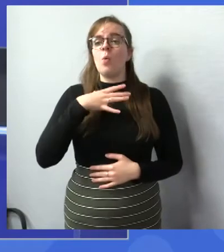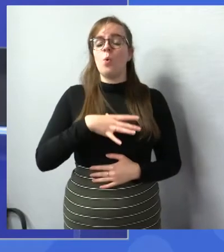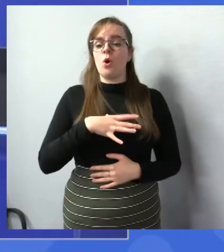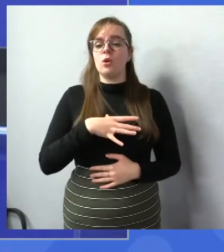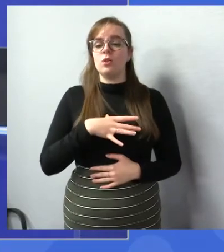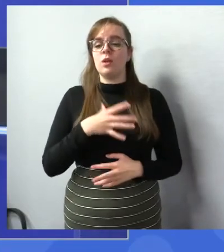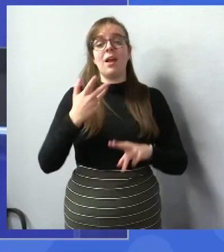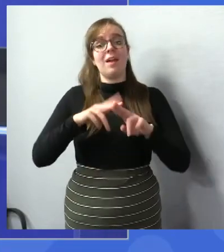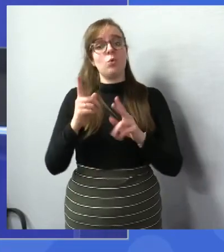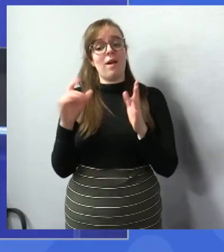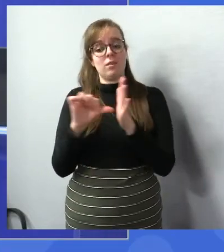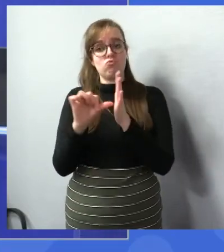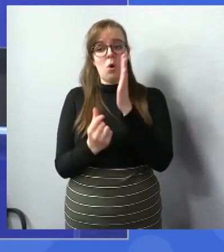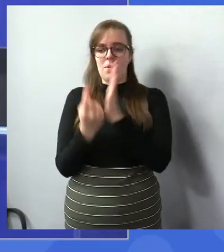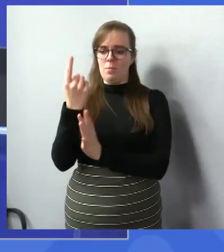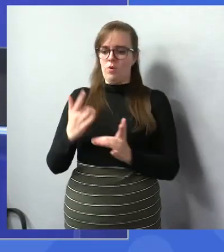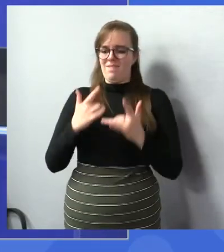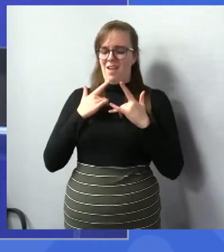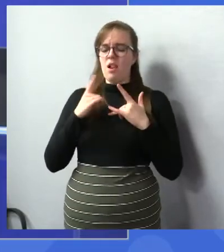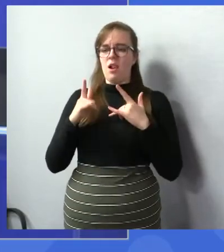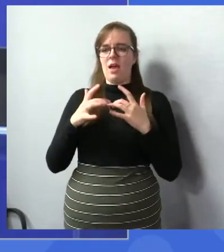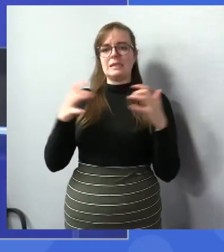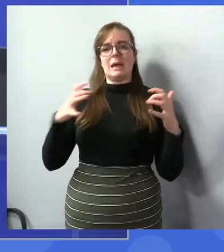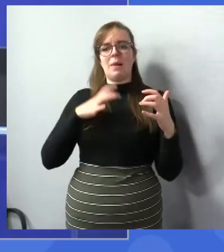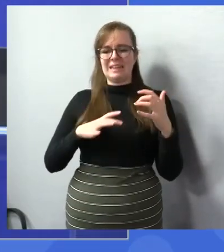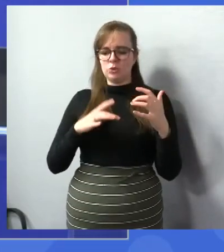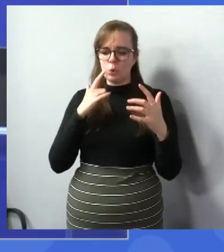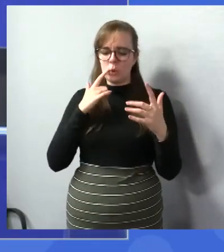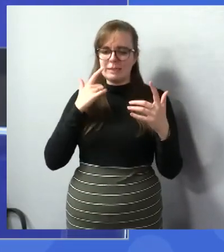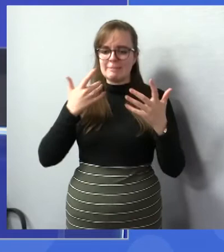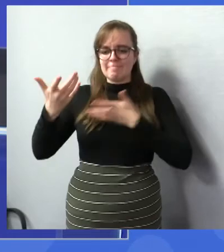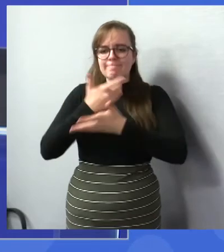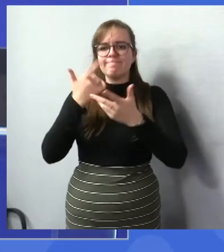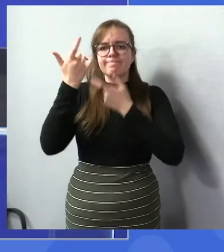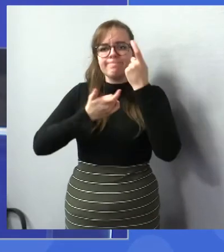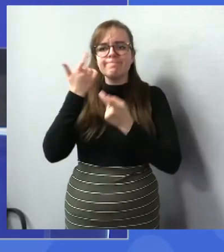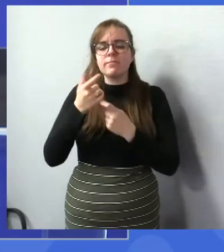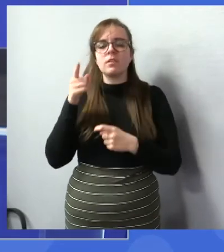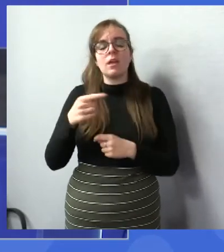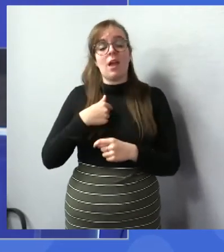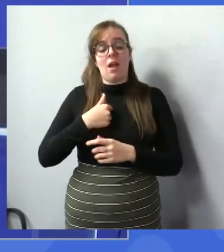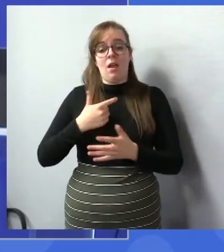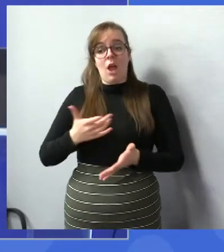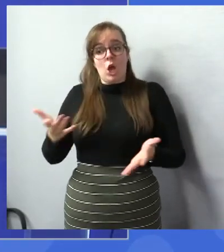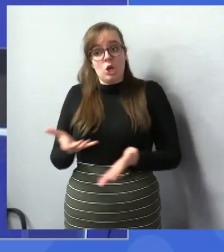have an issue that you feel that the assembly need to have more time to consider or think about and I would encourage you to make your way to the